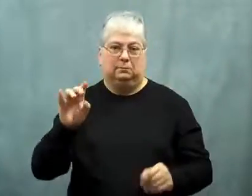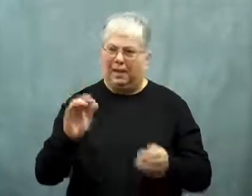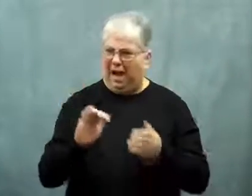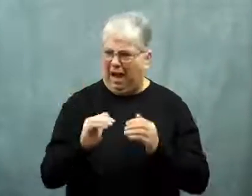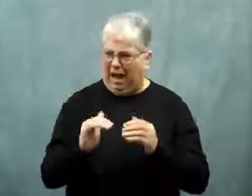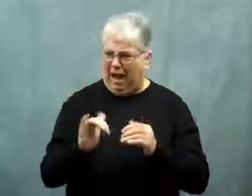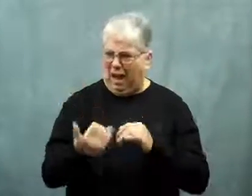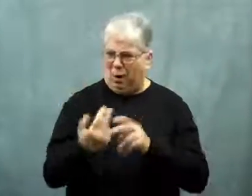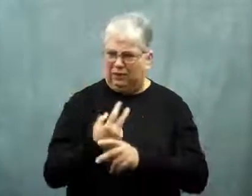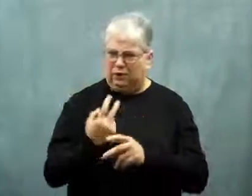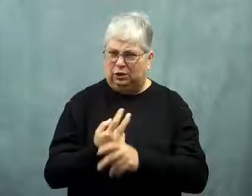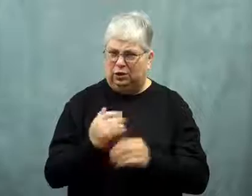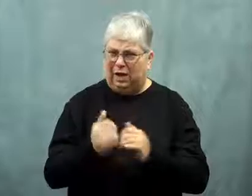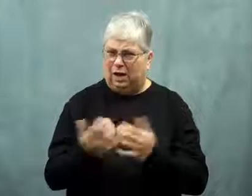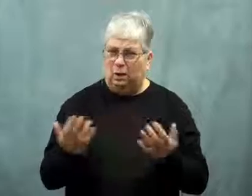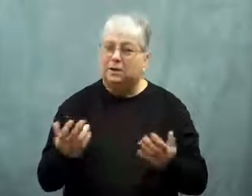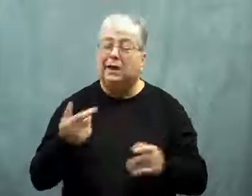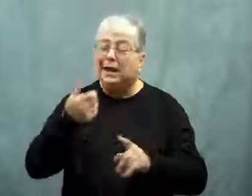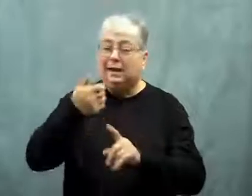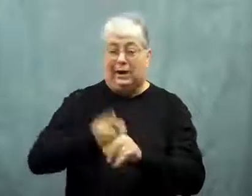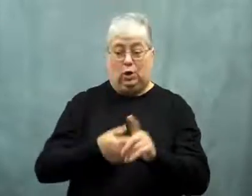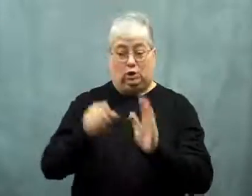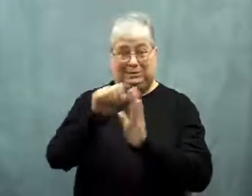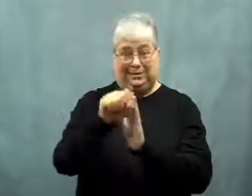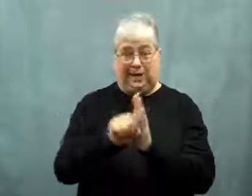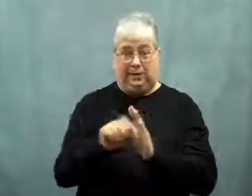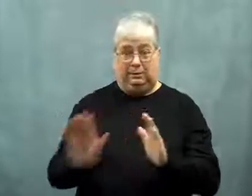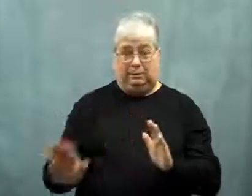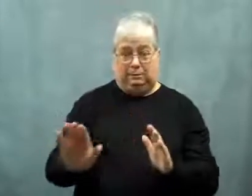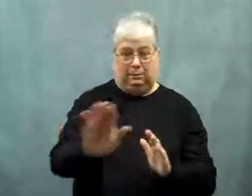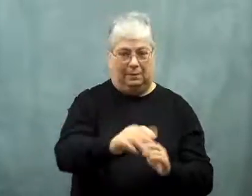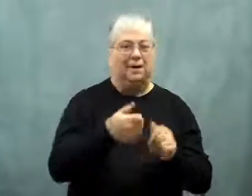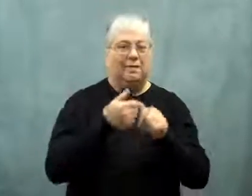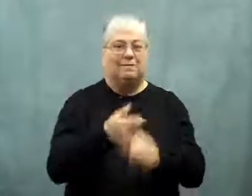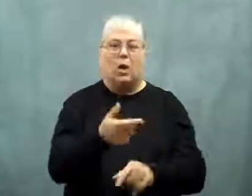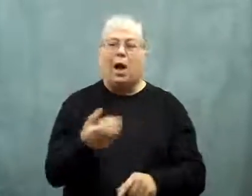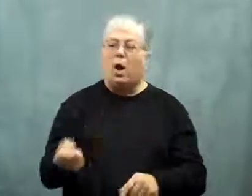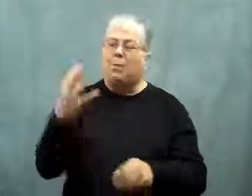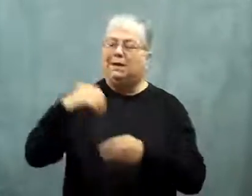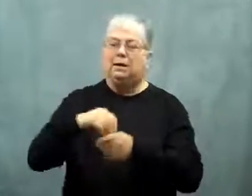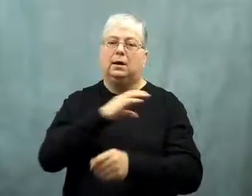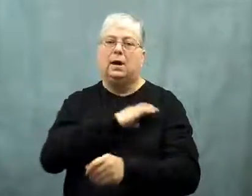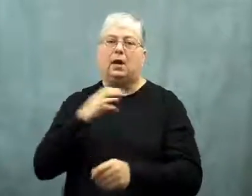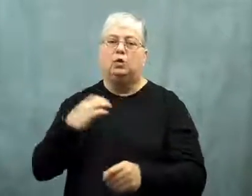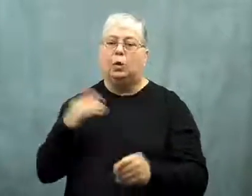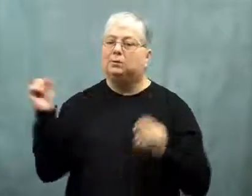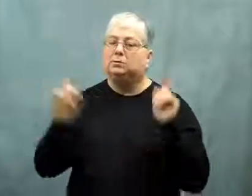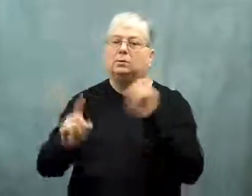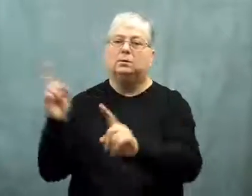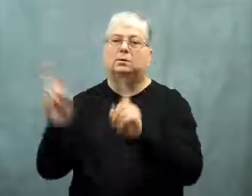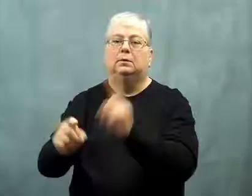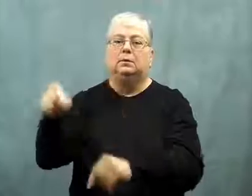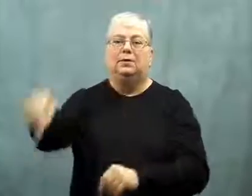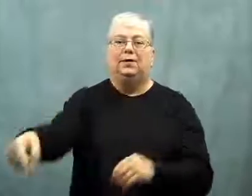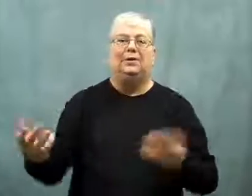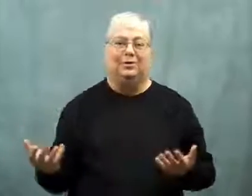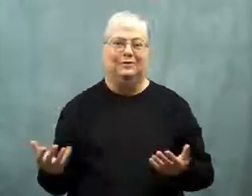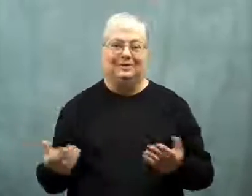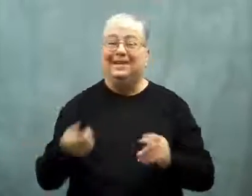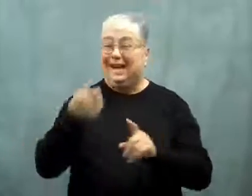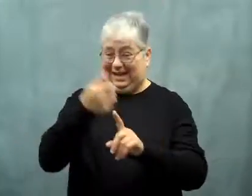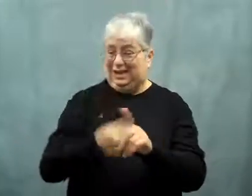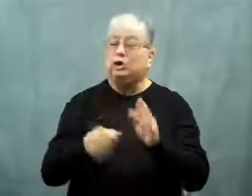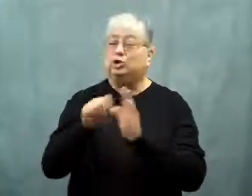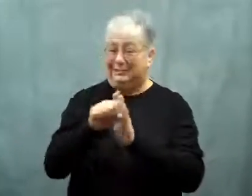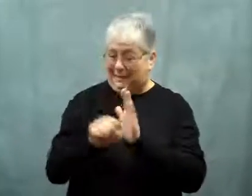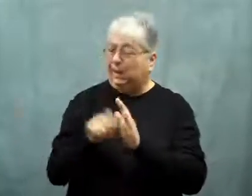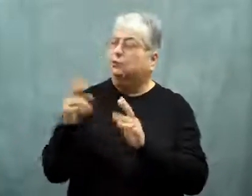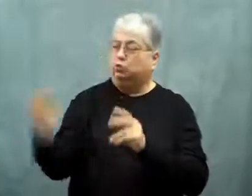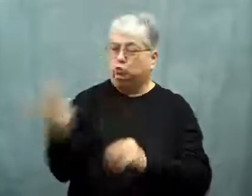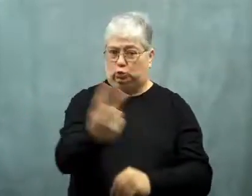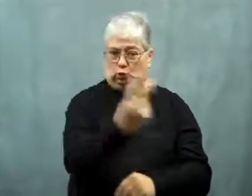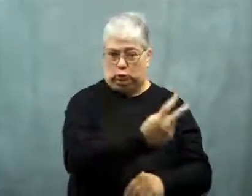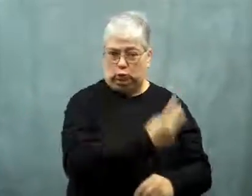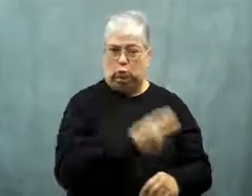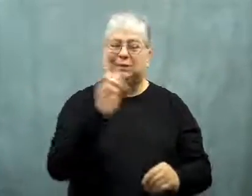It's determined by the number of representatives each state has in Congress.